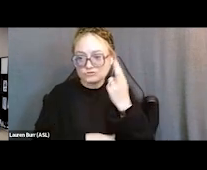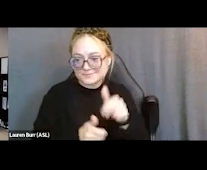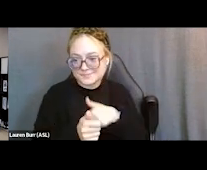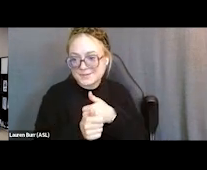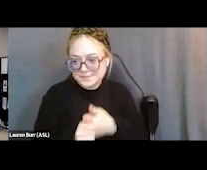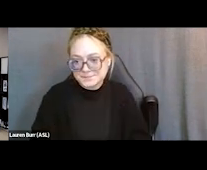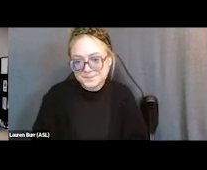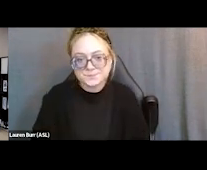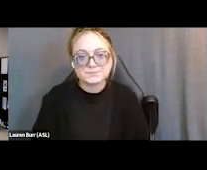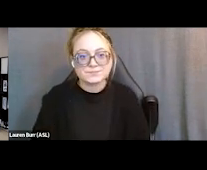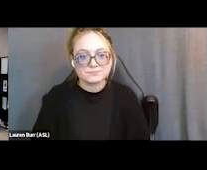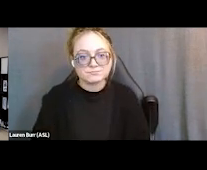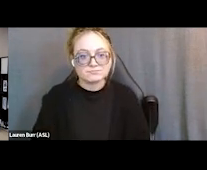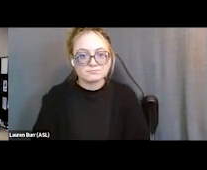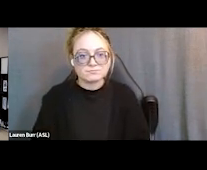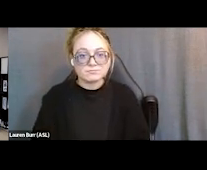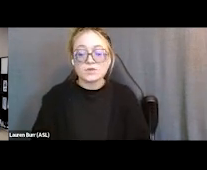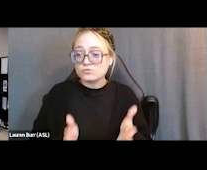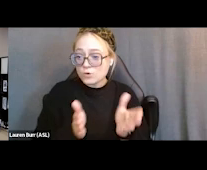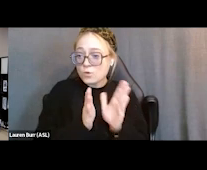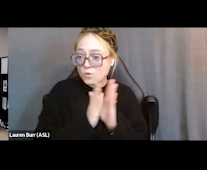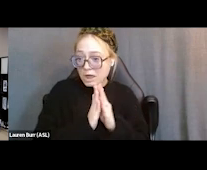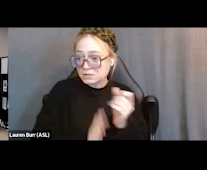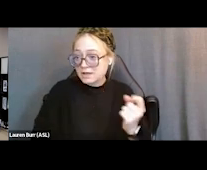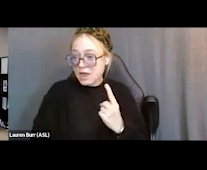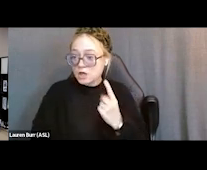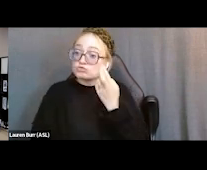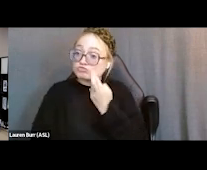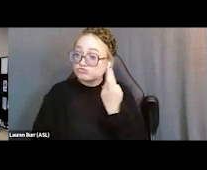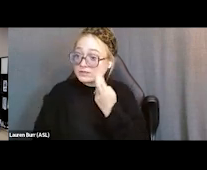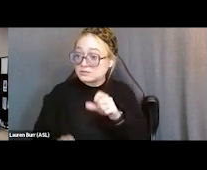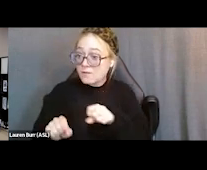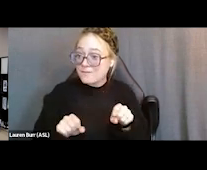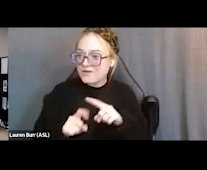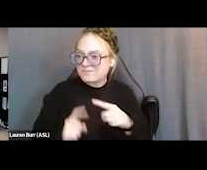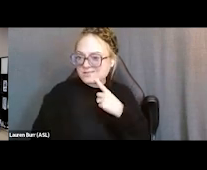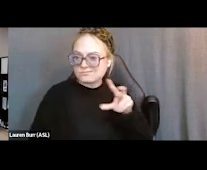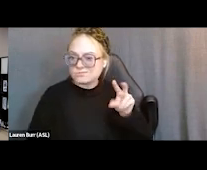Saying no when the requests are reasonable, like kind of reminds me of, you know,